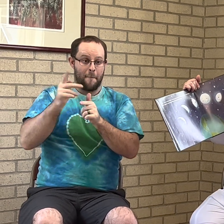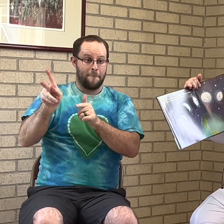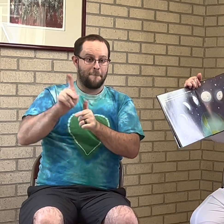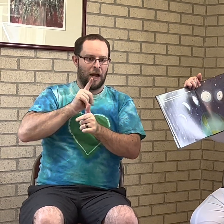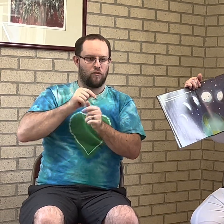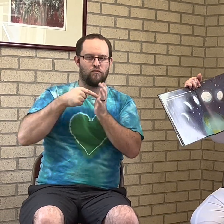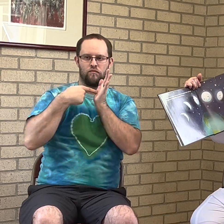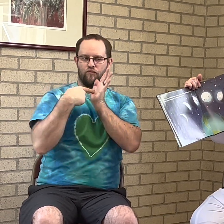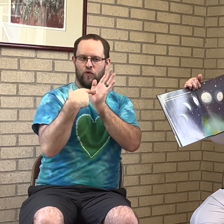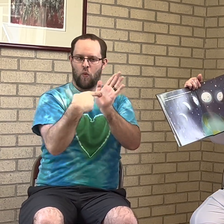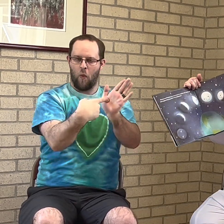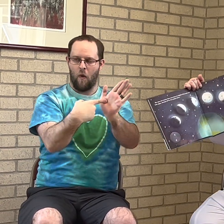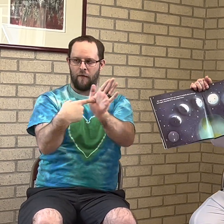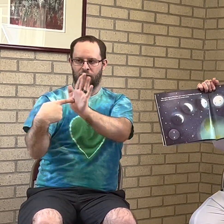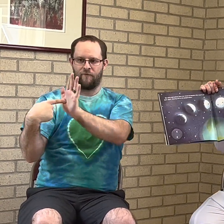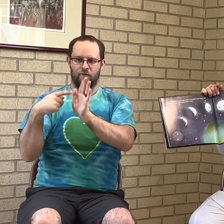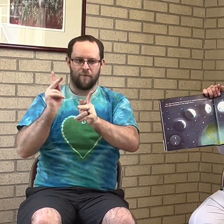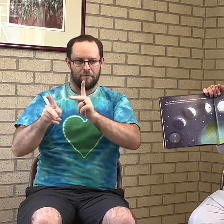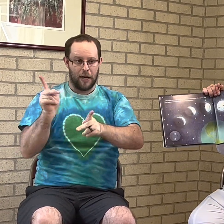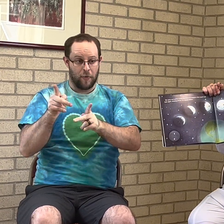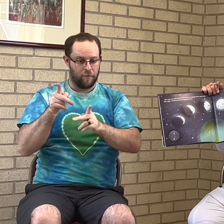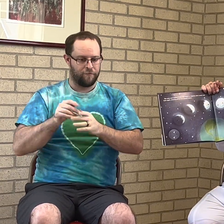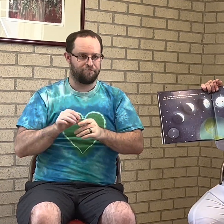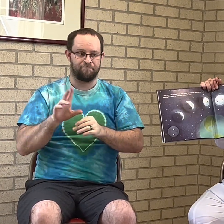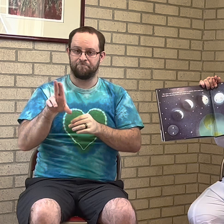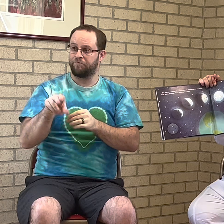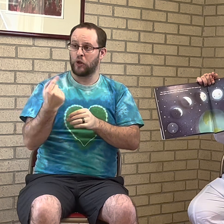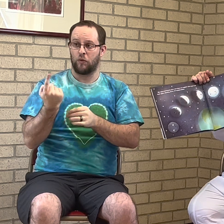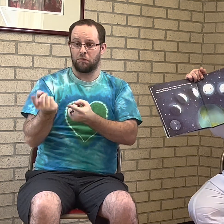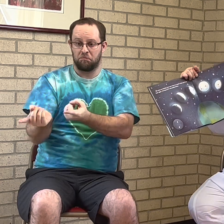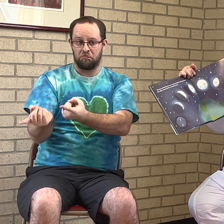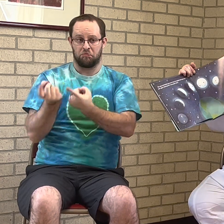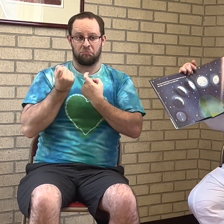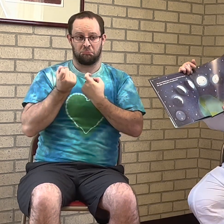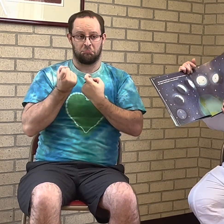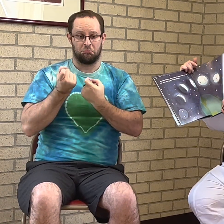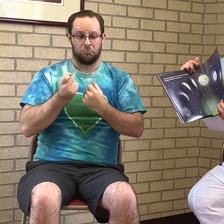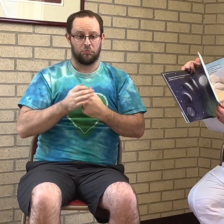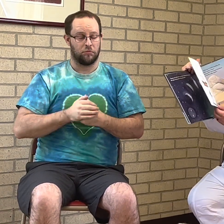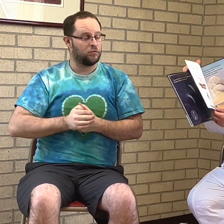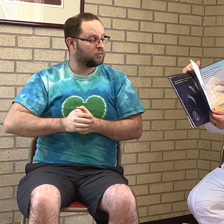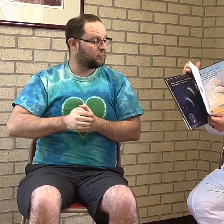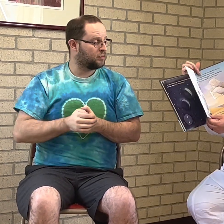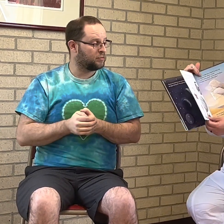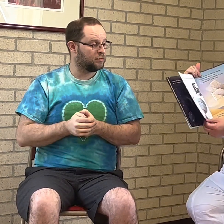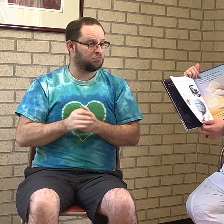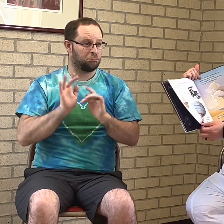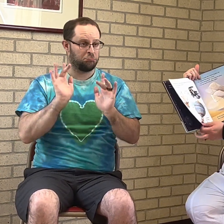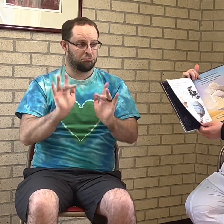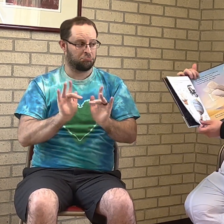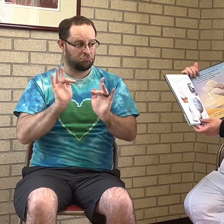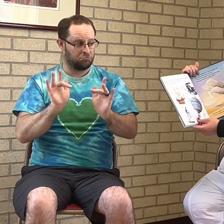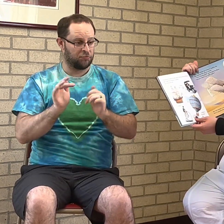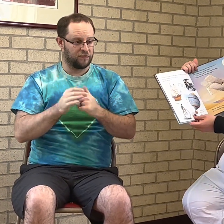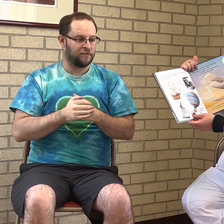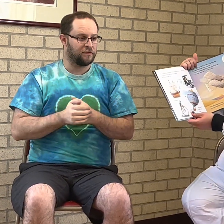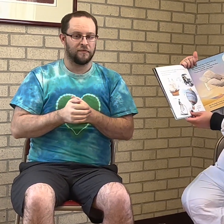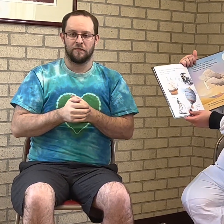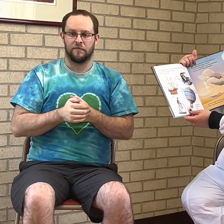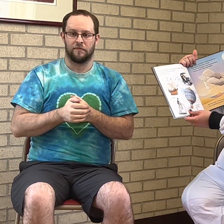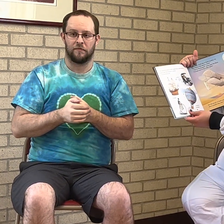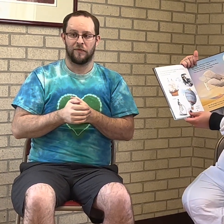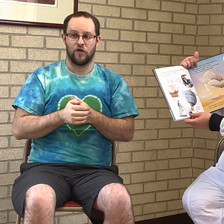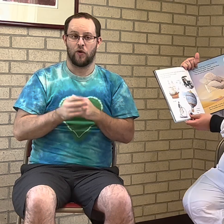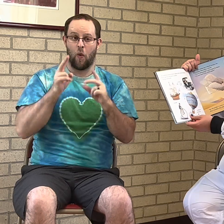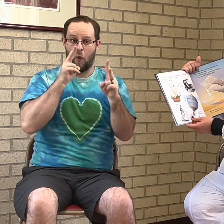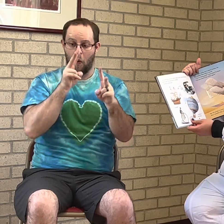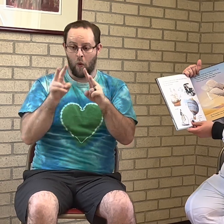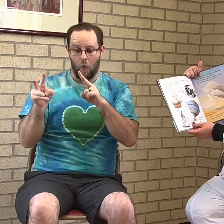off for the people below, but no one came. Poor little Moon. She watched as down on Earth